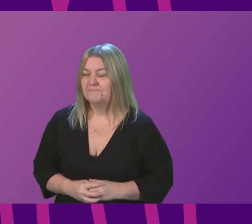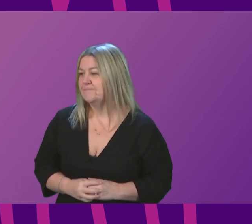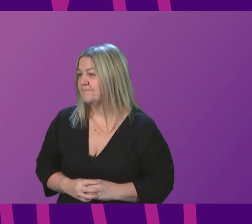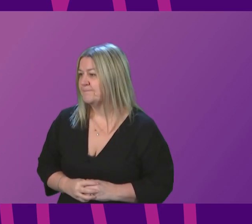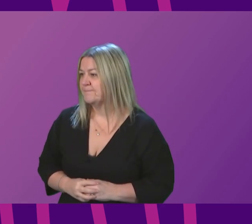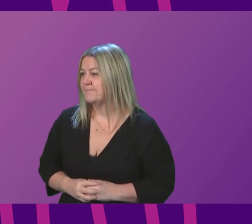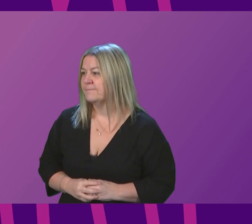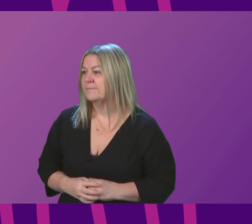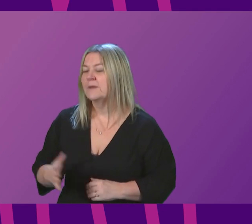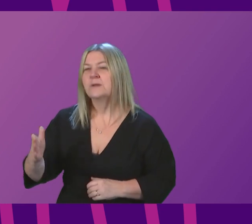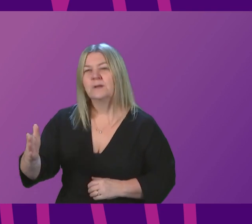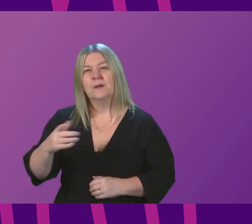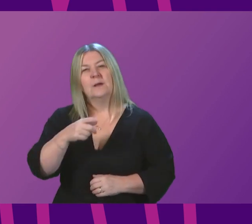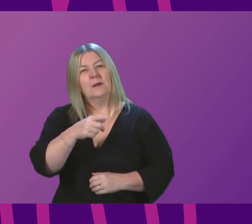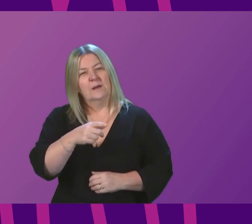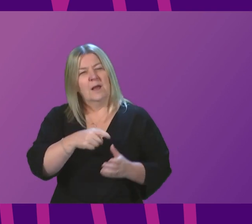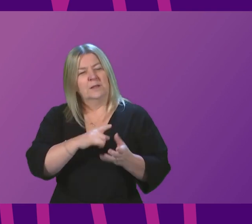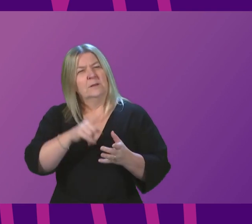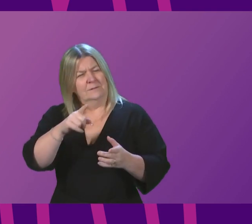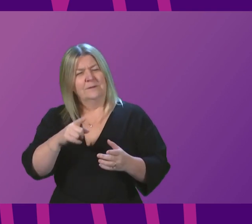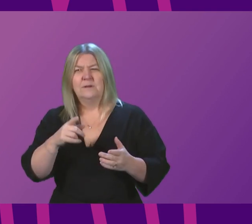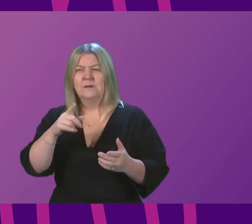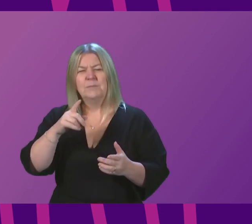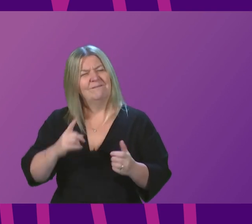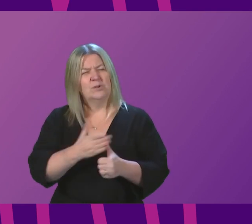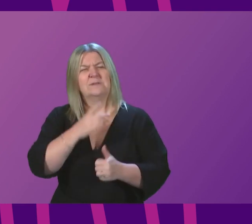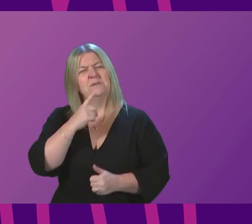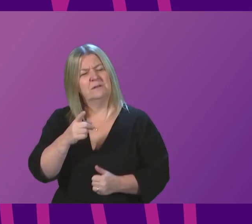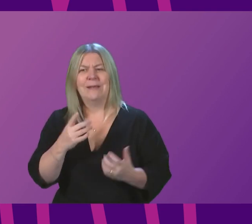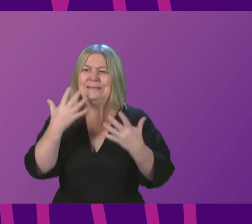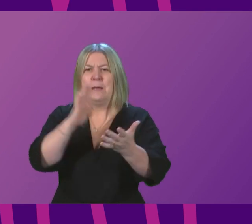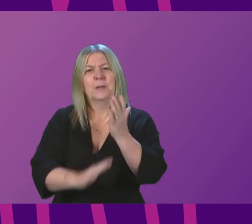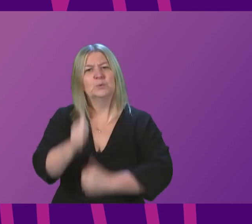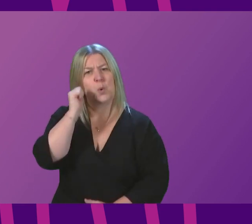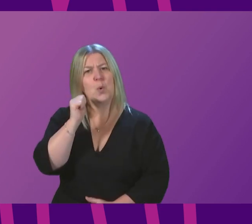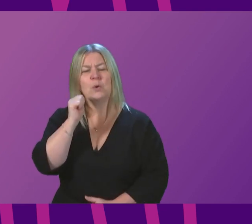Ten months ago was the first time that the First Minister said that we would get the NHS back to normal, and the Cabinet Secretary for Health and Social Care published the catch-up